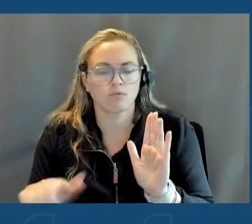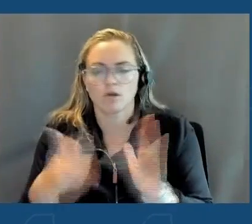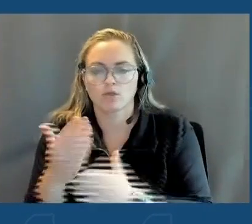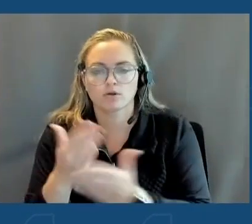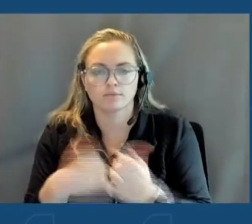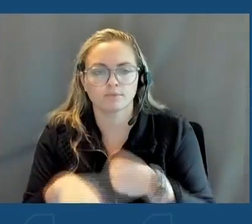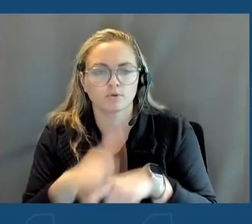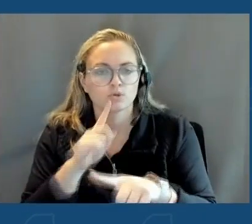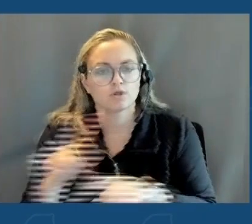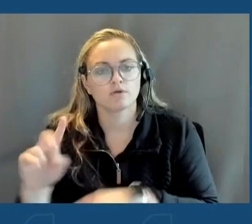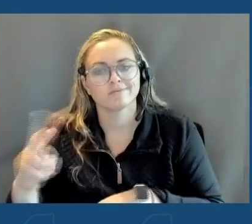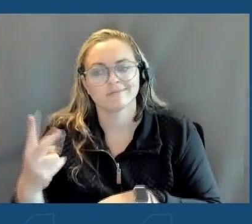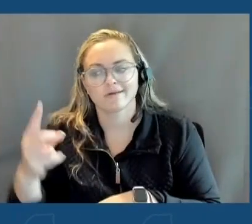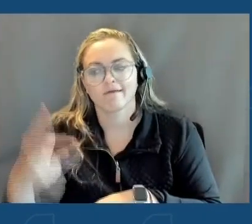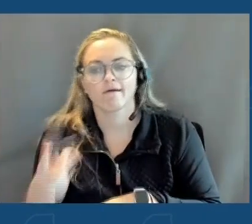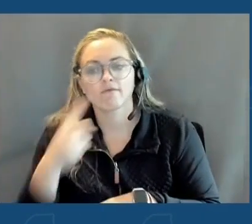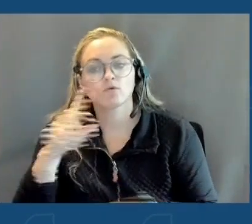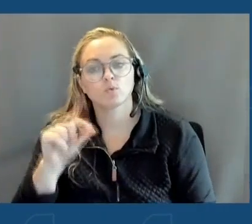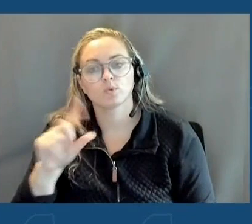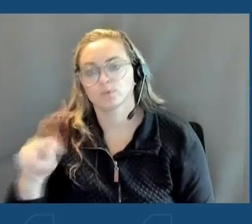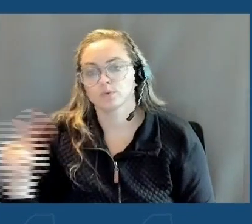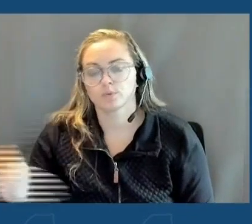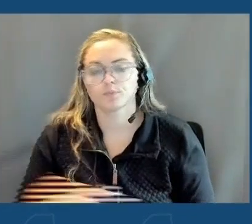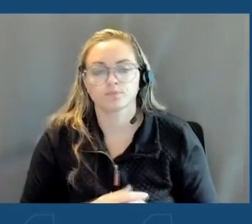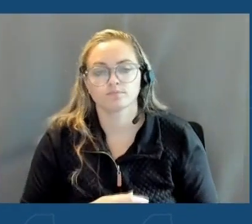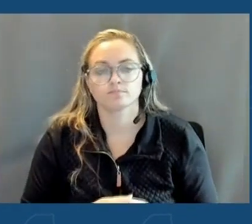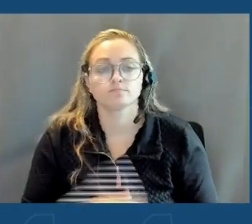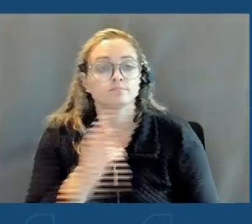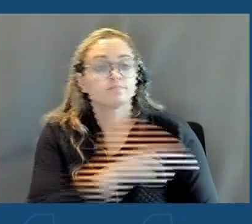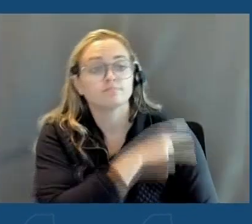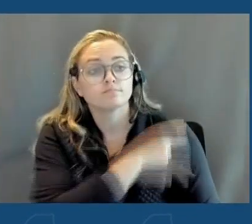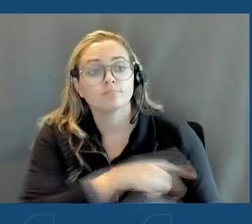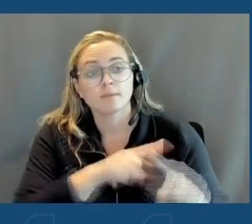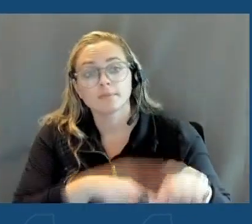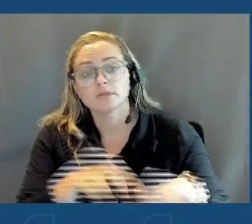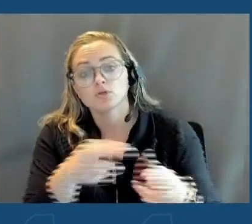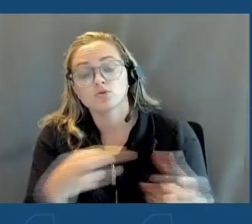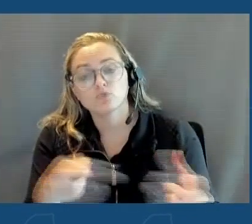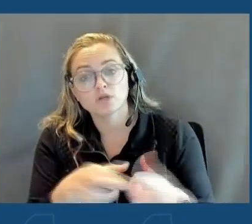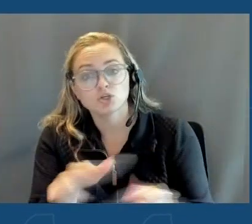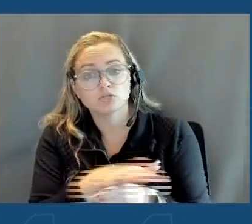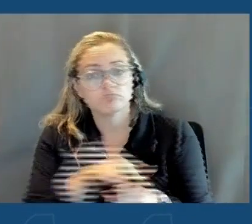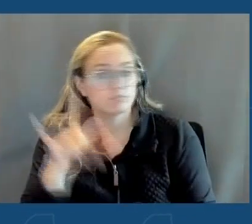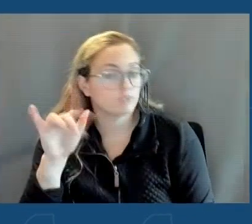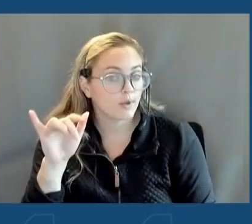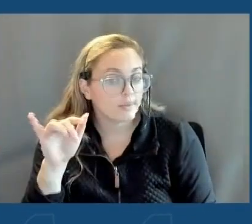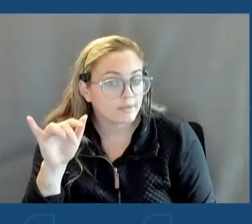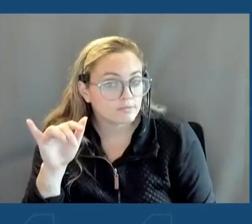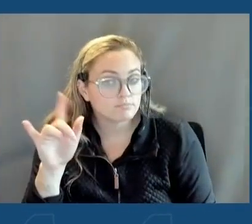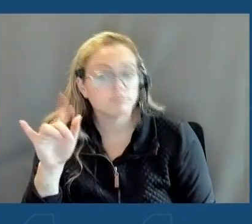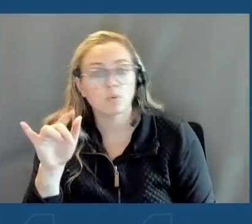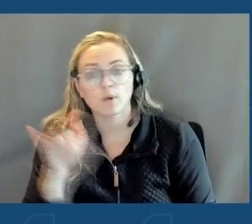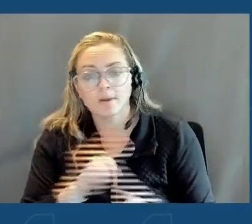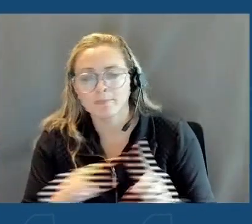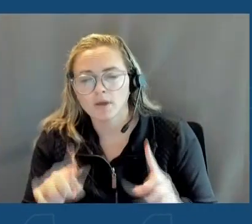IT HAS BEEN TAKING UP SINCE MID JULY, BUT THEY ARE NOWHERE NEAR THE PEAK OF WHERE THEY HAD BEEN AT THE END OF LAST YEAR AND INTO JANUARY. IF YOU LOOK AT THE CURVE, IT IS